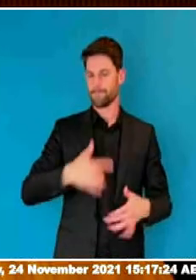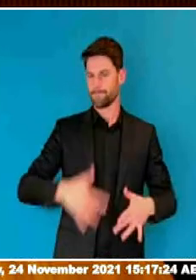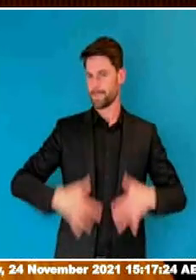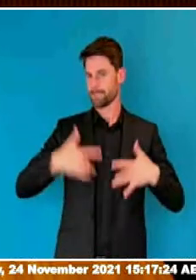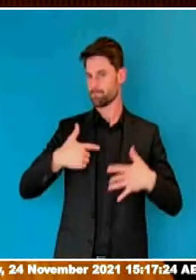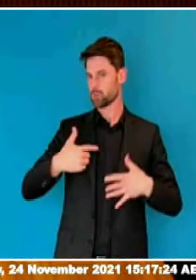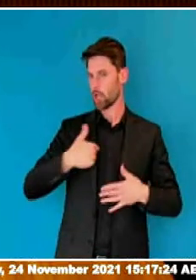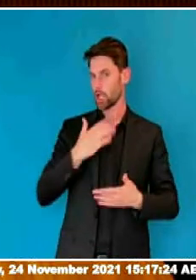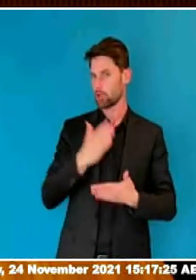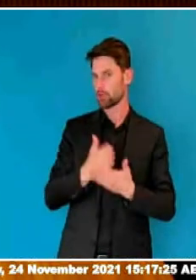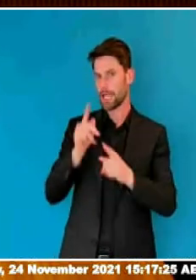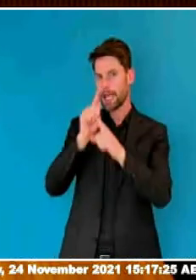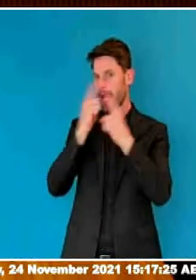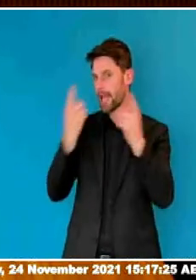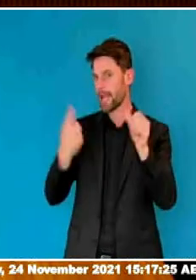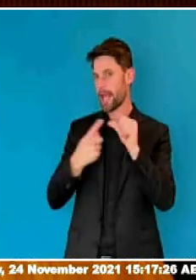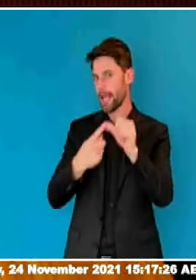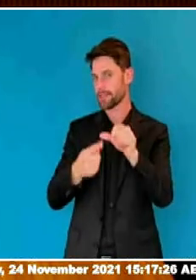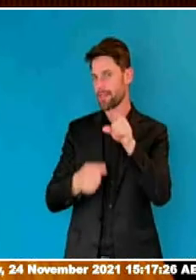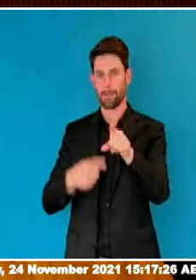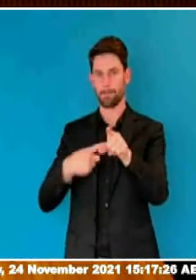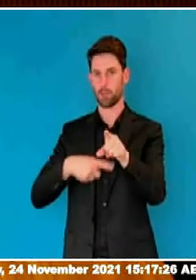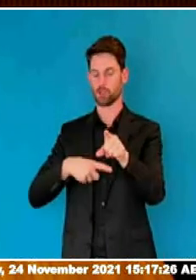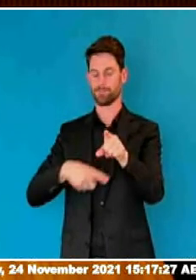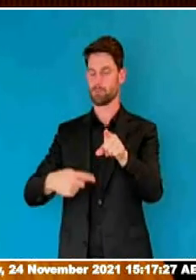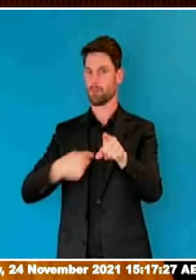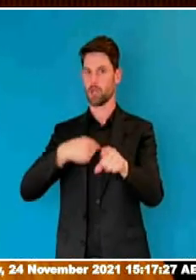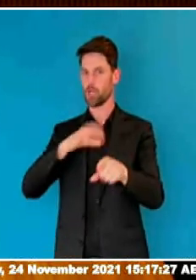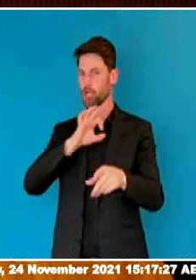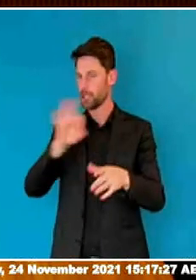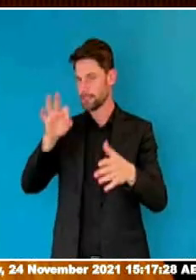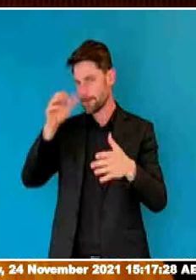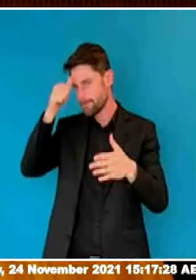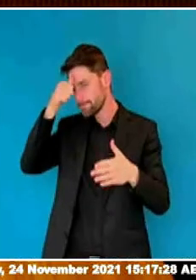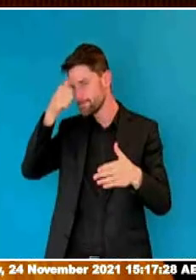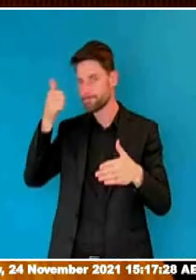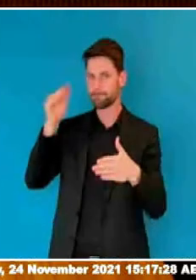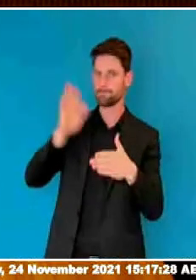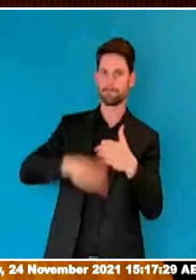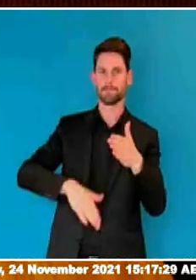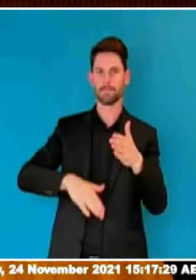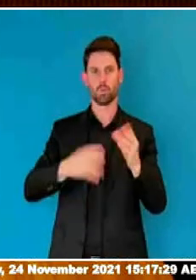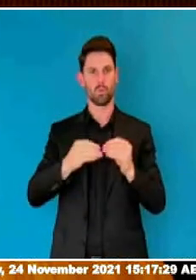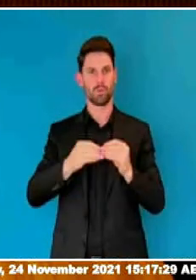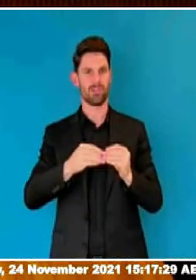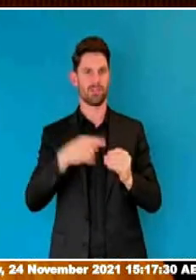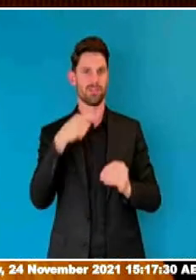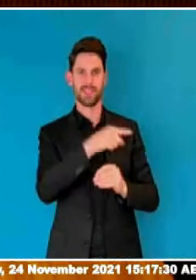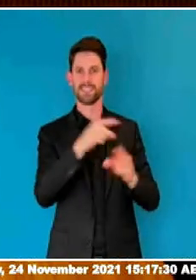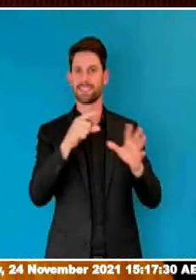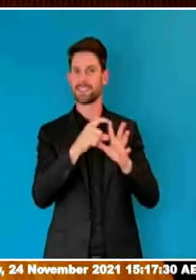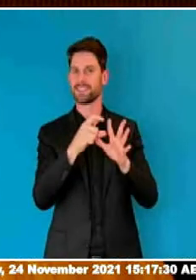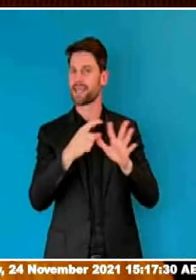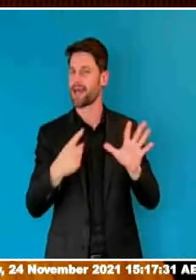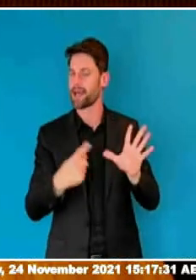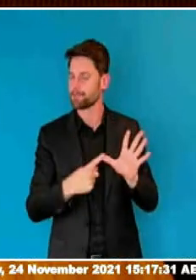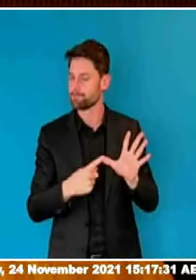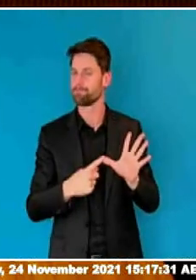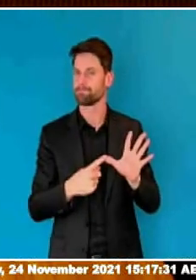authority, Commissioner, because I'm not familiar with the detail of the disability discrimination legislation.